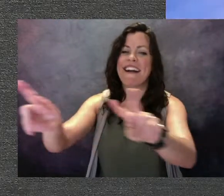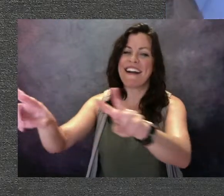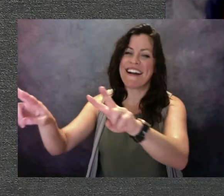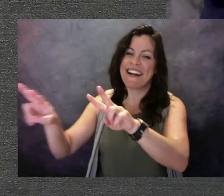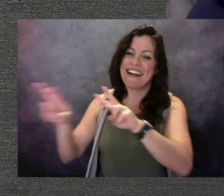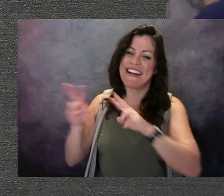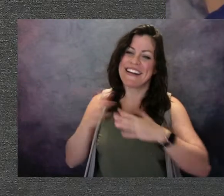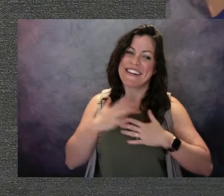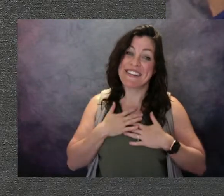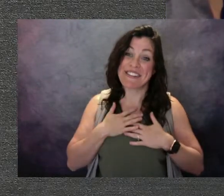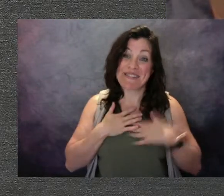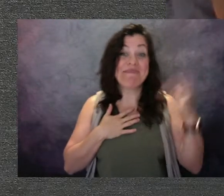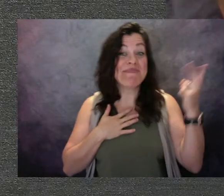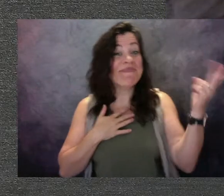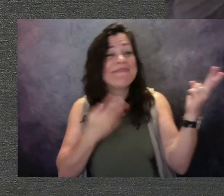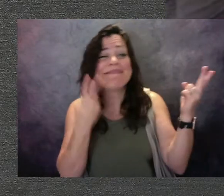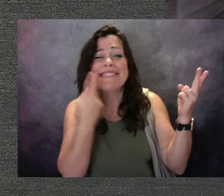And look at that piggy, its' so cute.